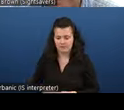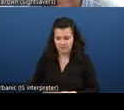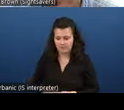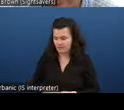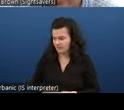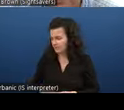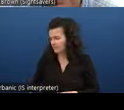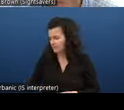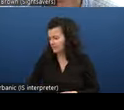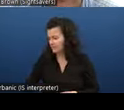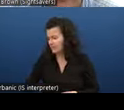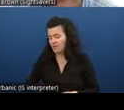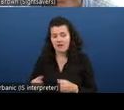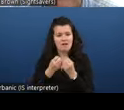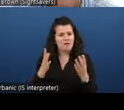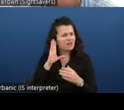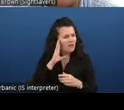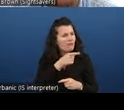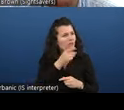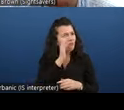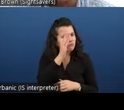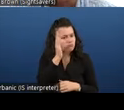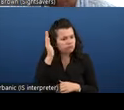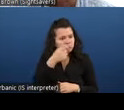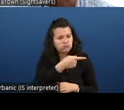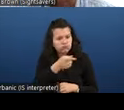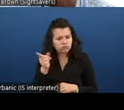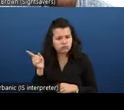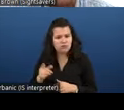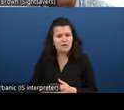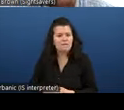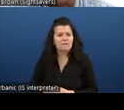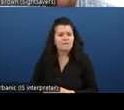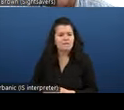talking this morning are being talked about this morning that there are companies across